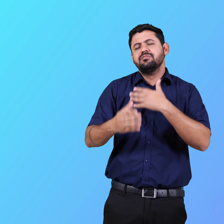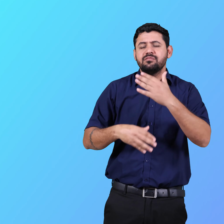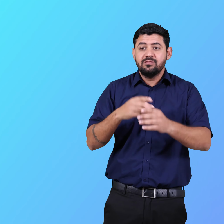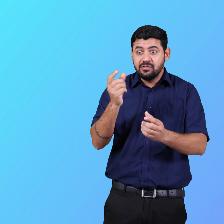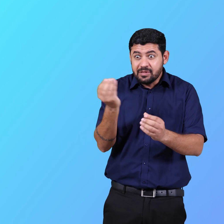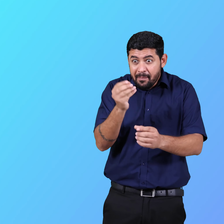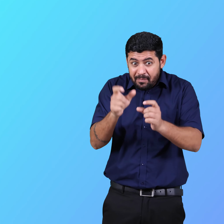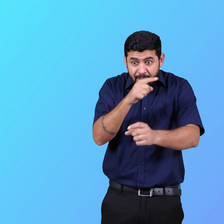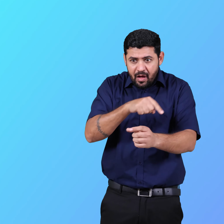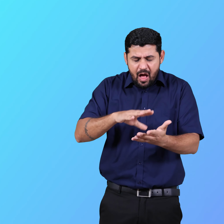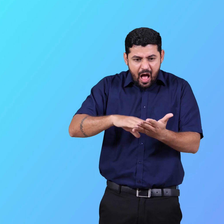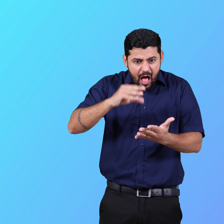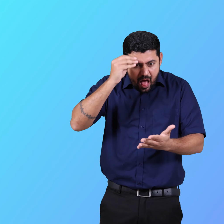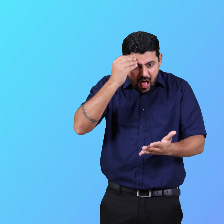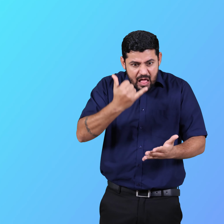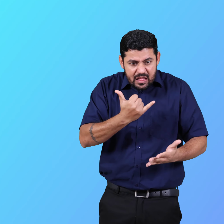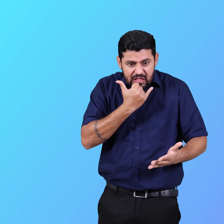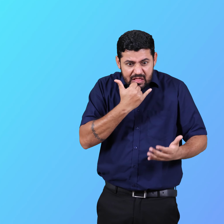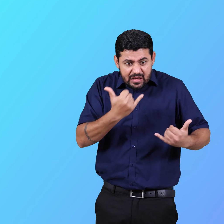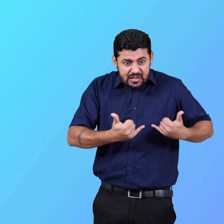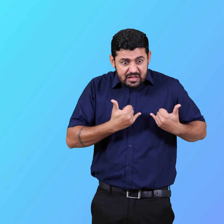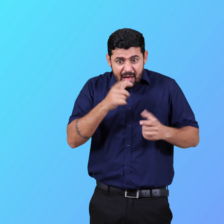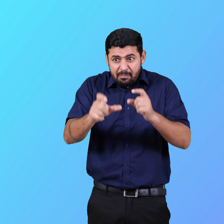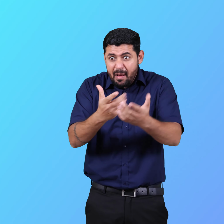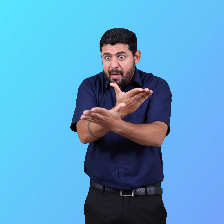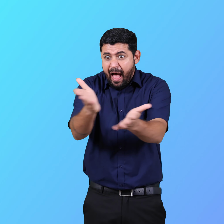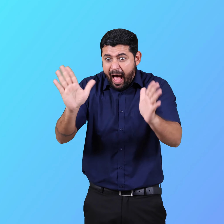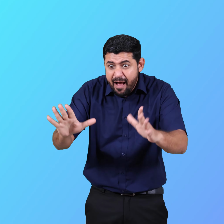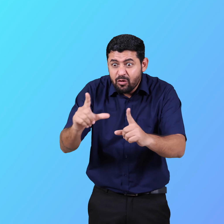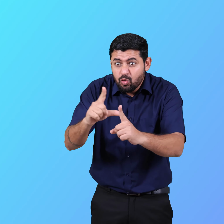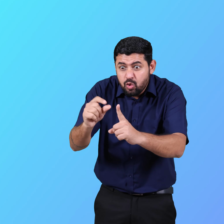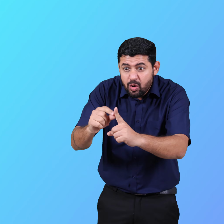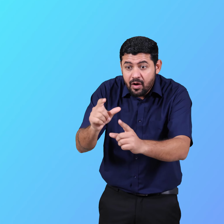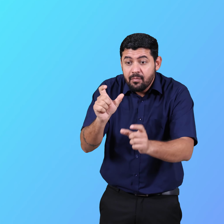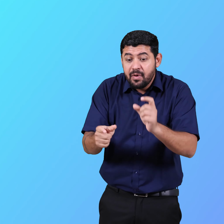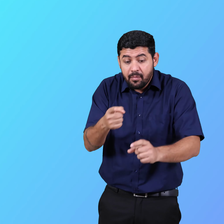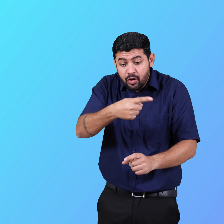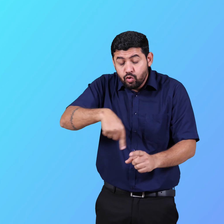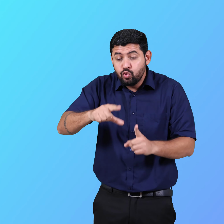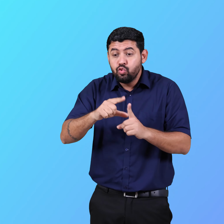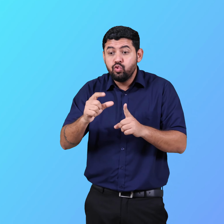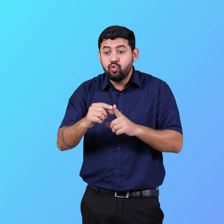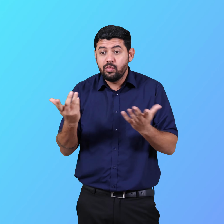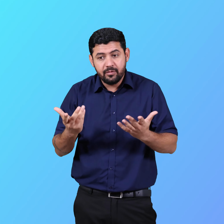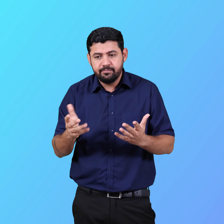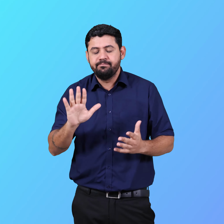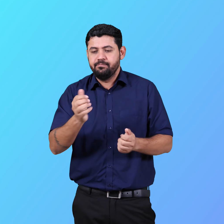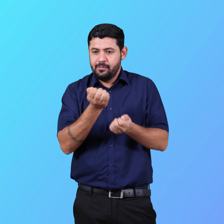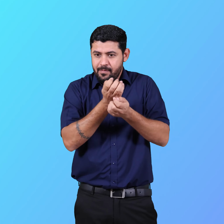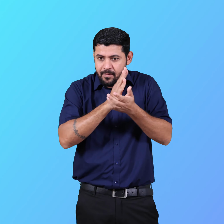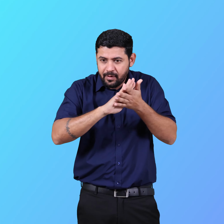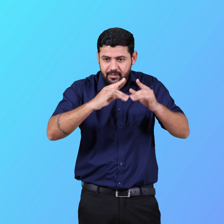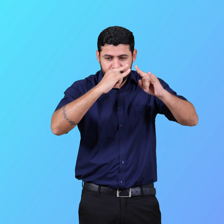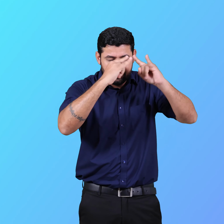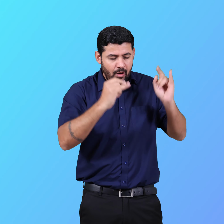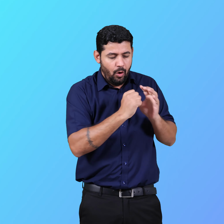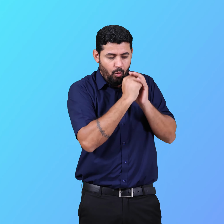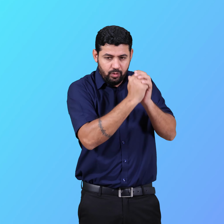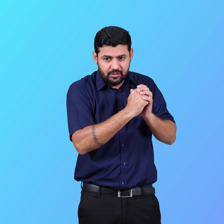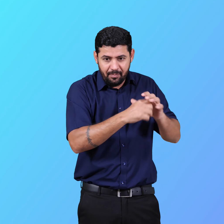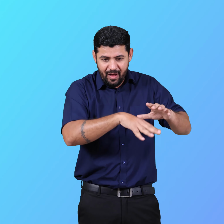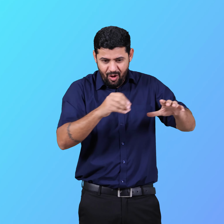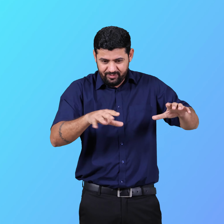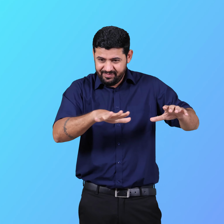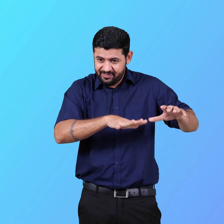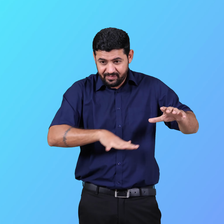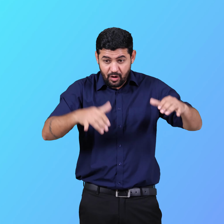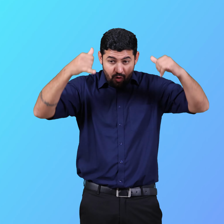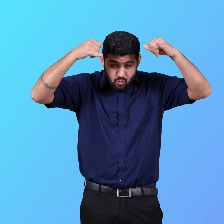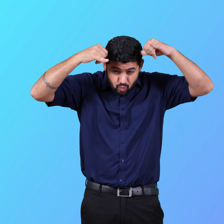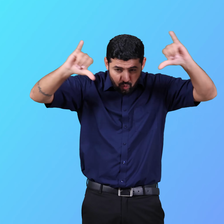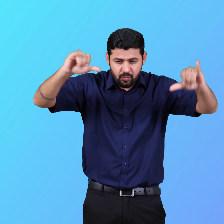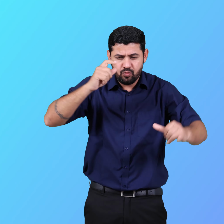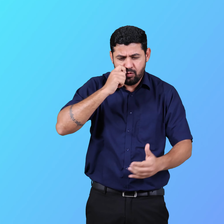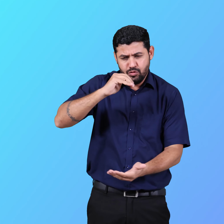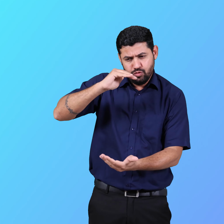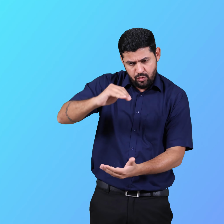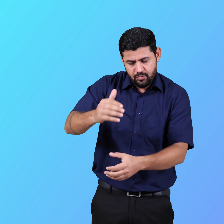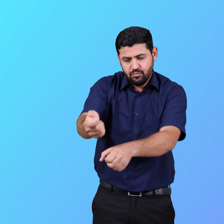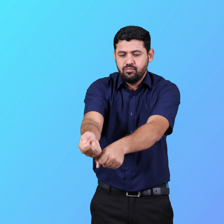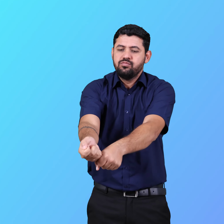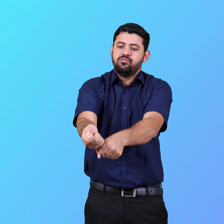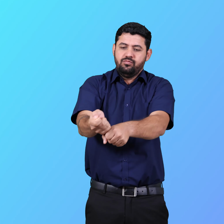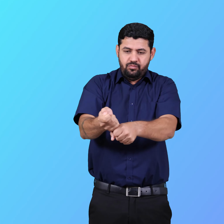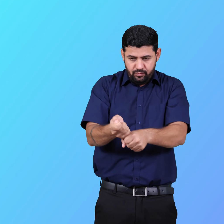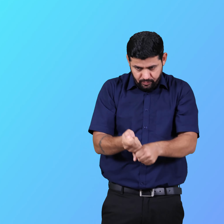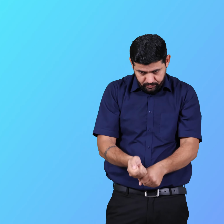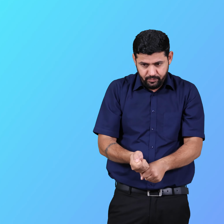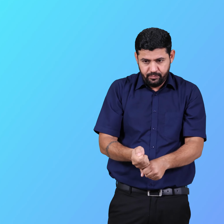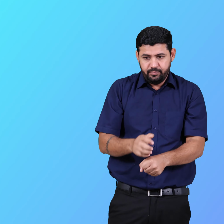When they learn about that sin, the community of Israel must offer a young bull as a sin offering. They must bring the bull to the Meeting Tent.